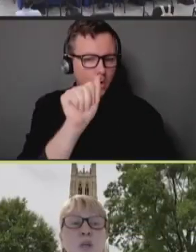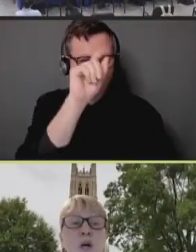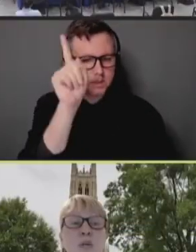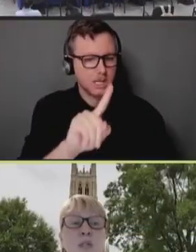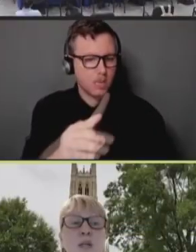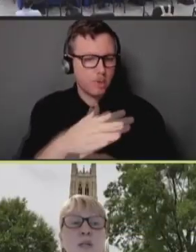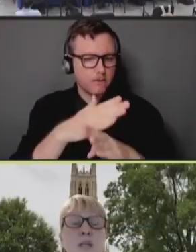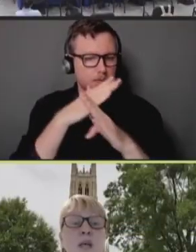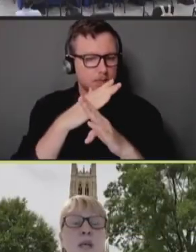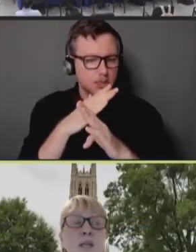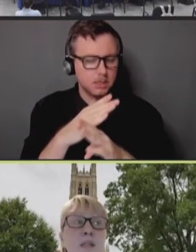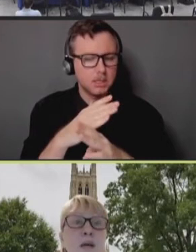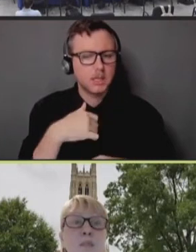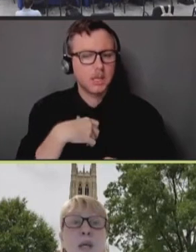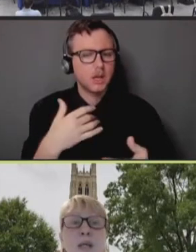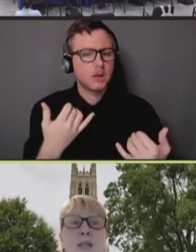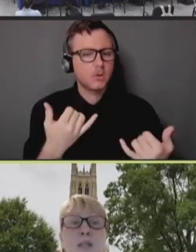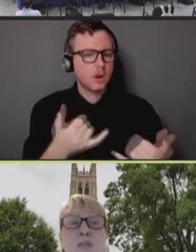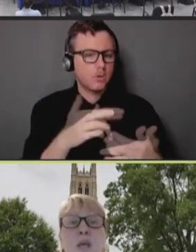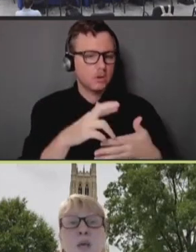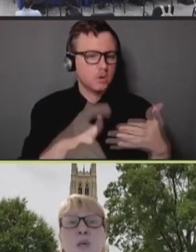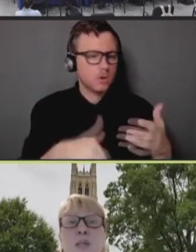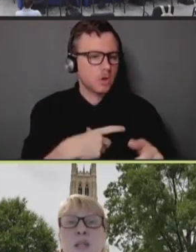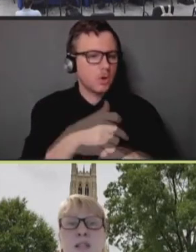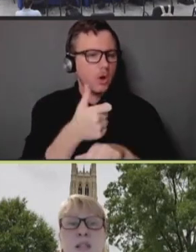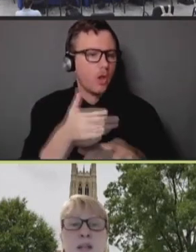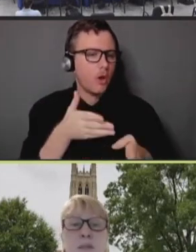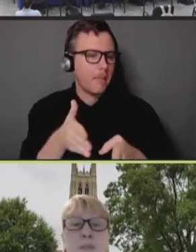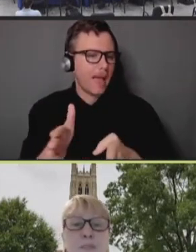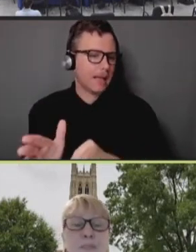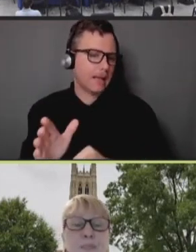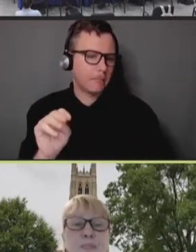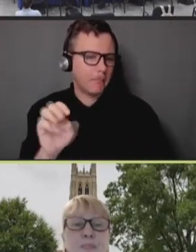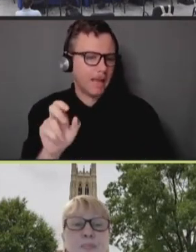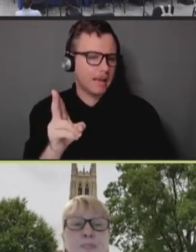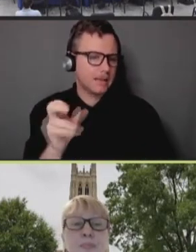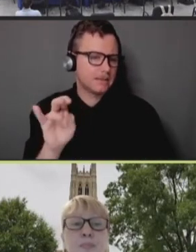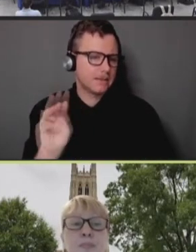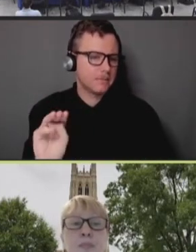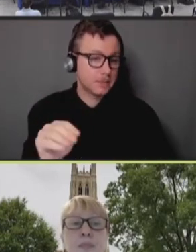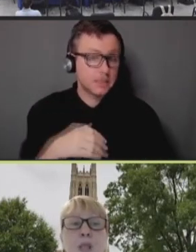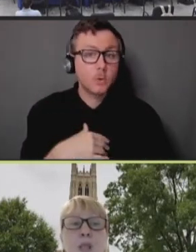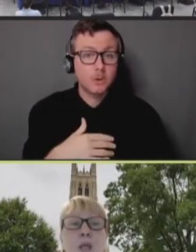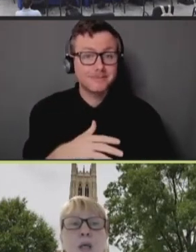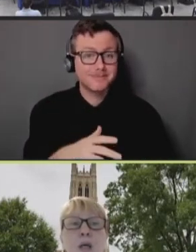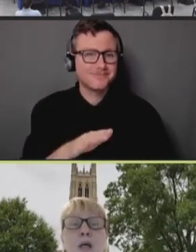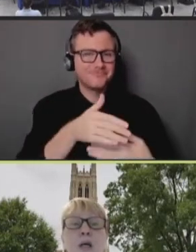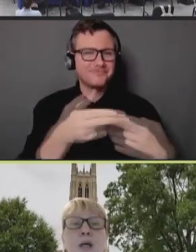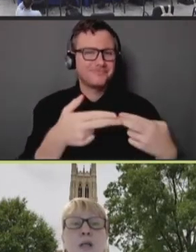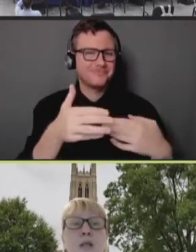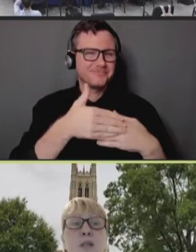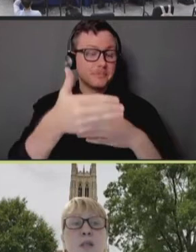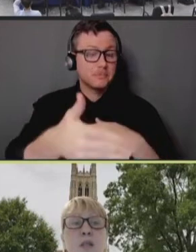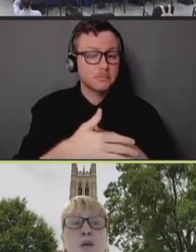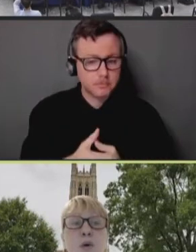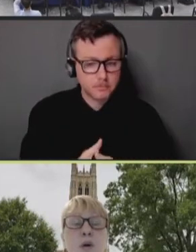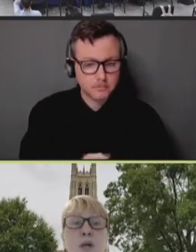our results and some mechanisms. Please, next slide.